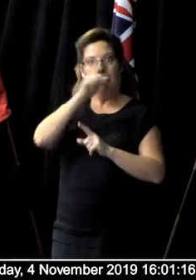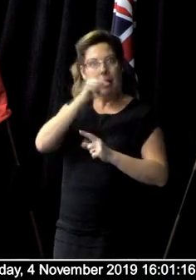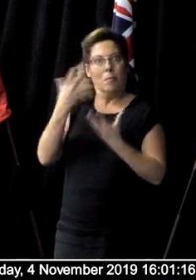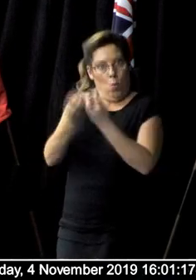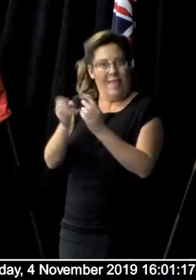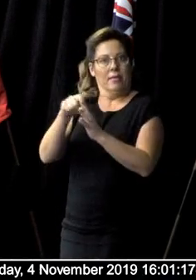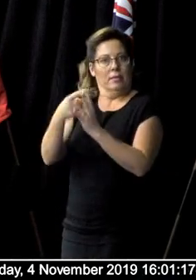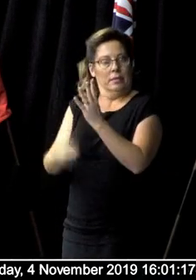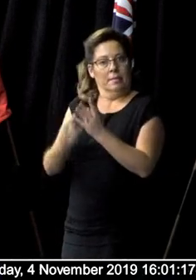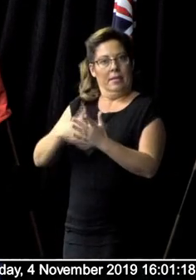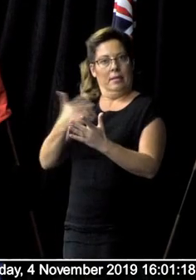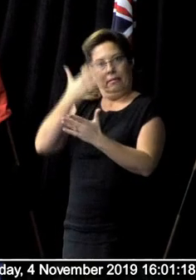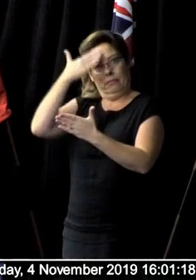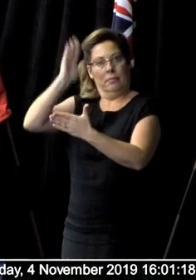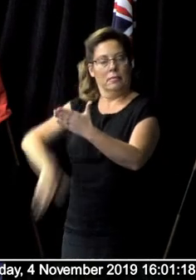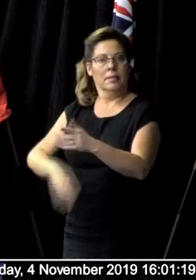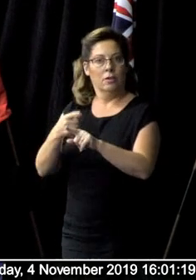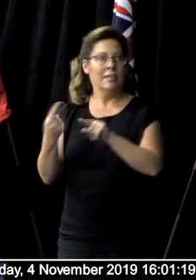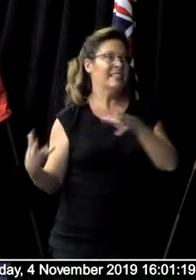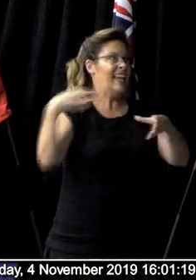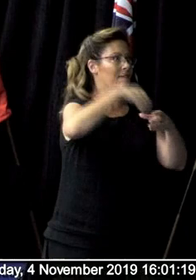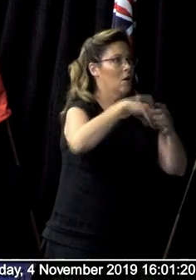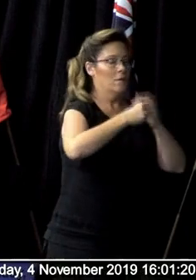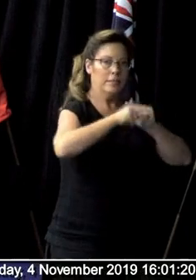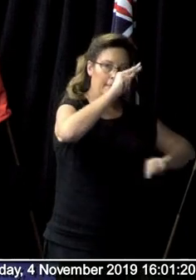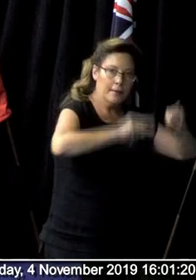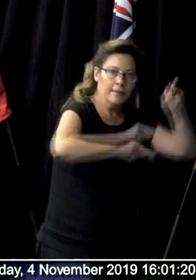Thank you, Dr Bridle. You mentioned a period of 15 years.